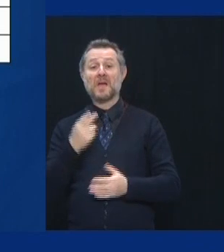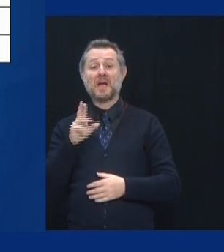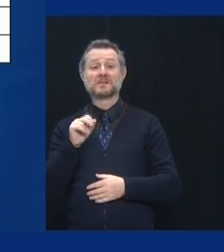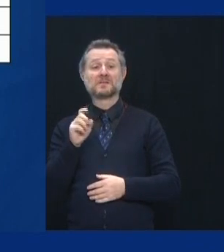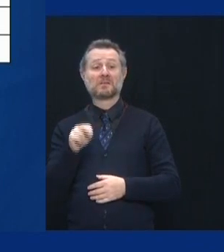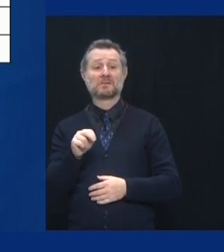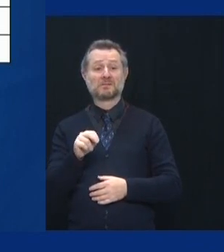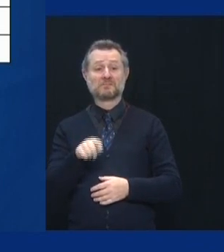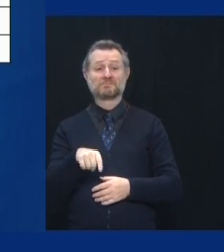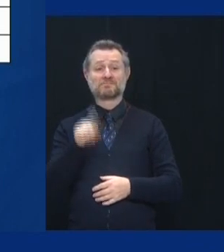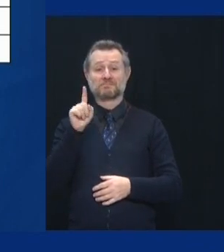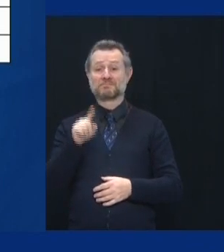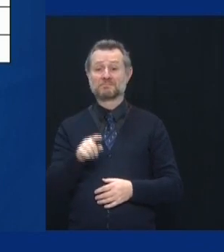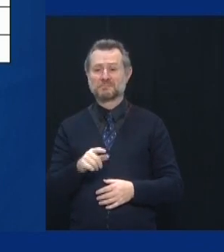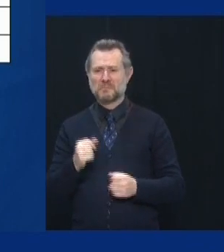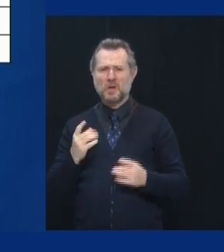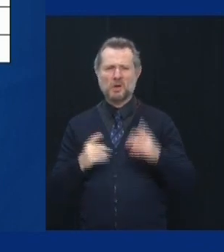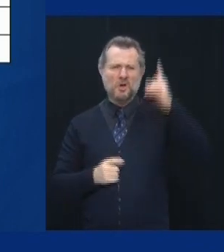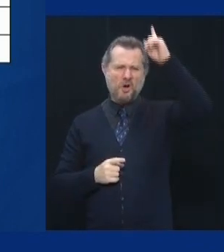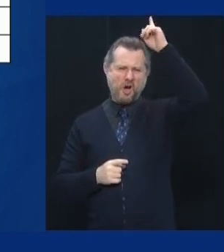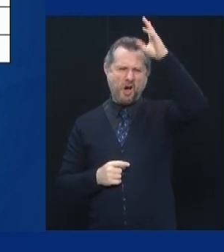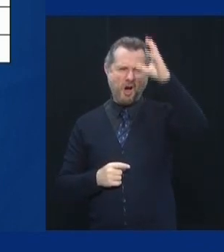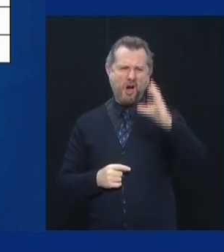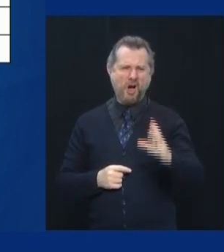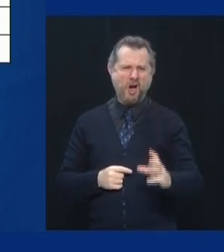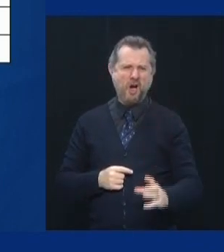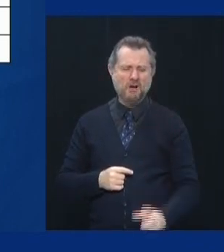THIS IS PART -- PART OF THIS IS